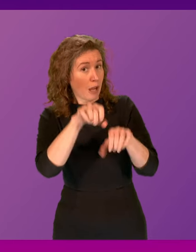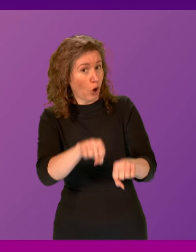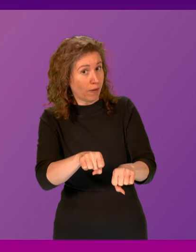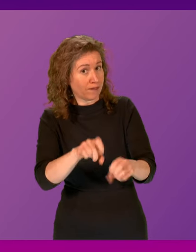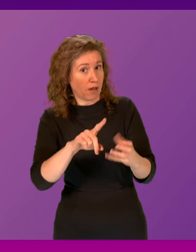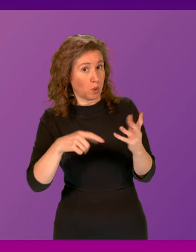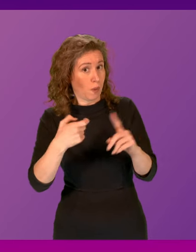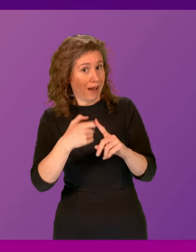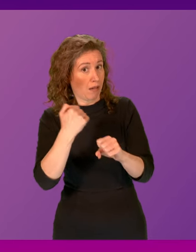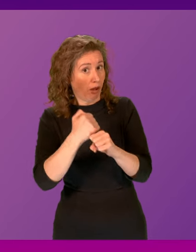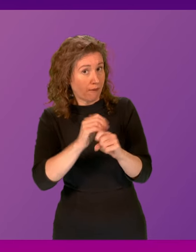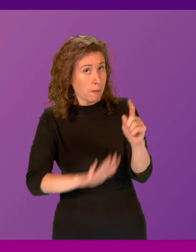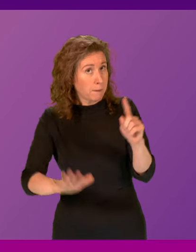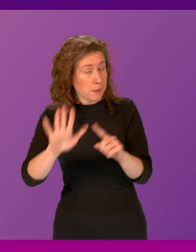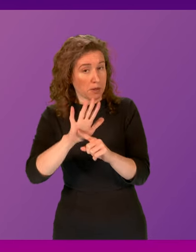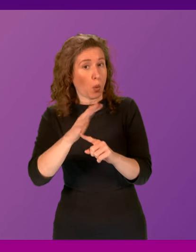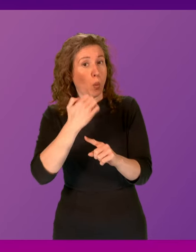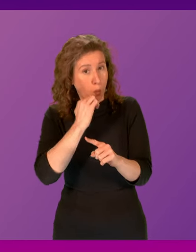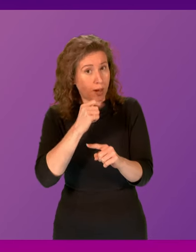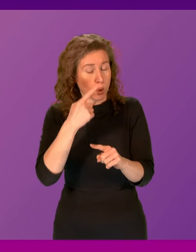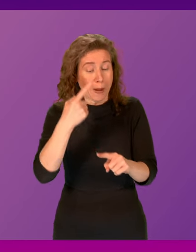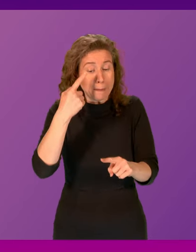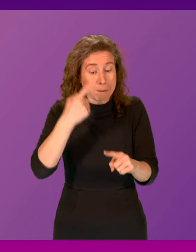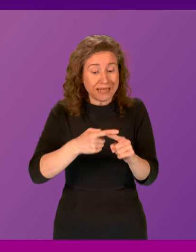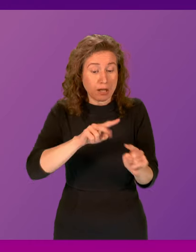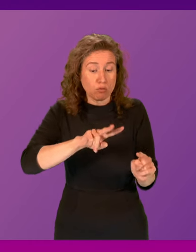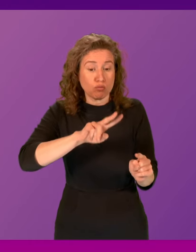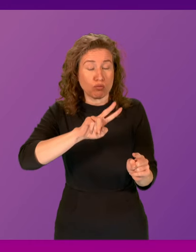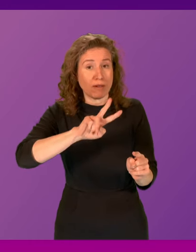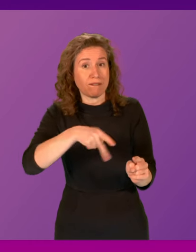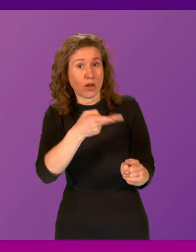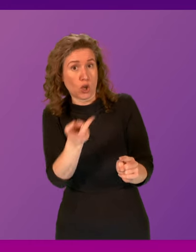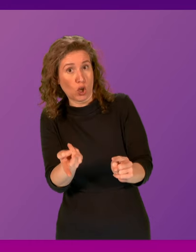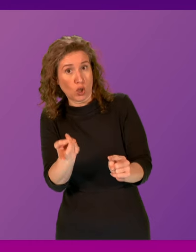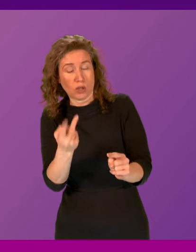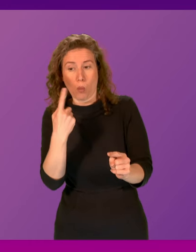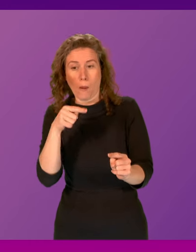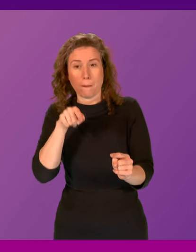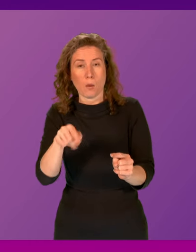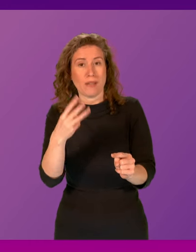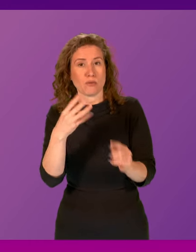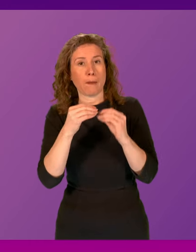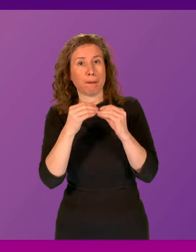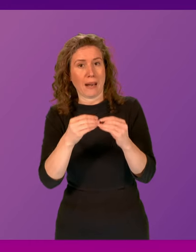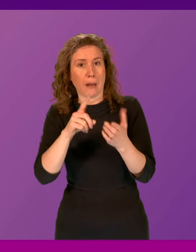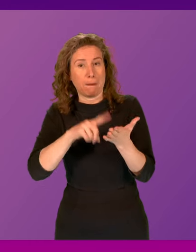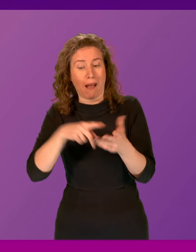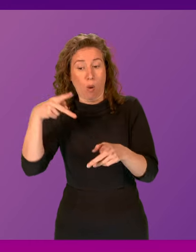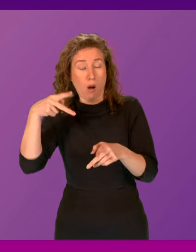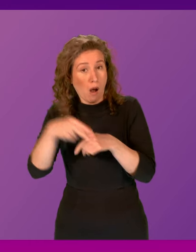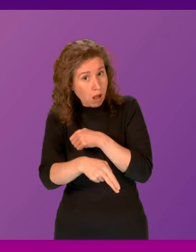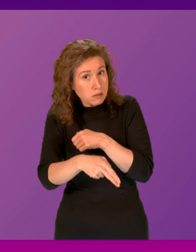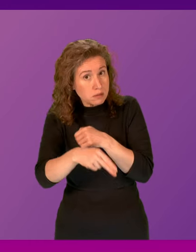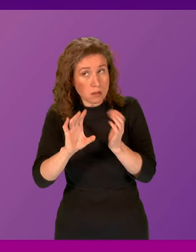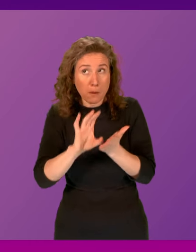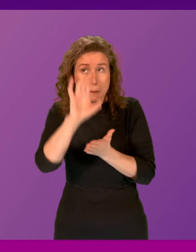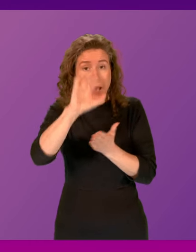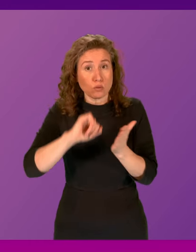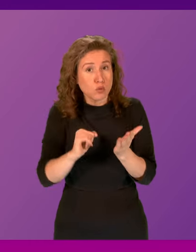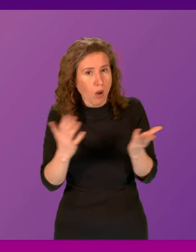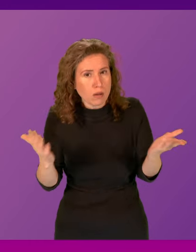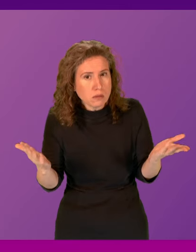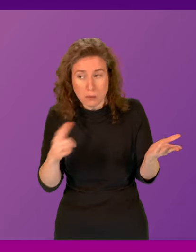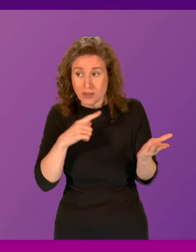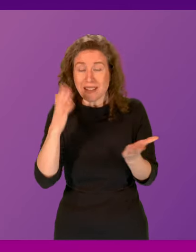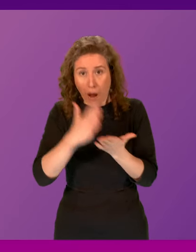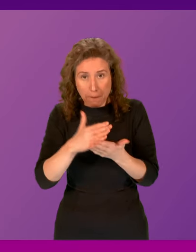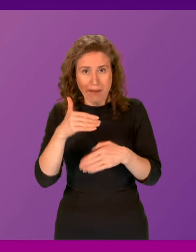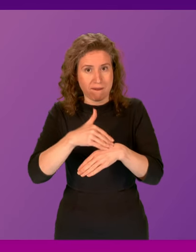would immediately reverse the £1.3 billion cut that is impacting our healthcare provision.